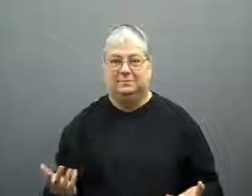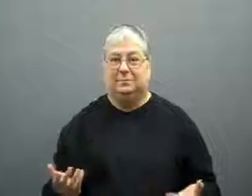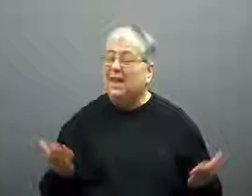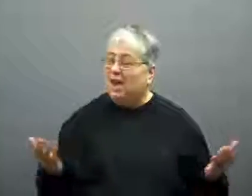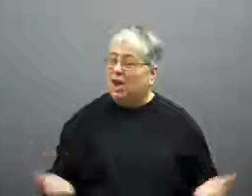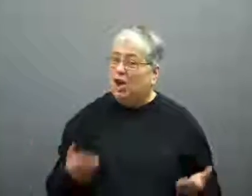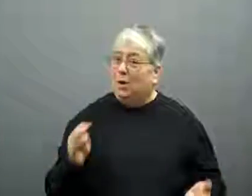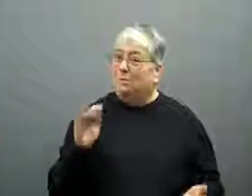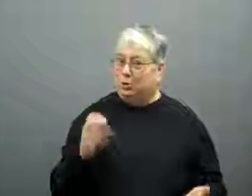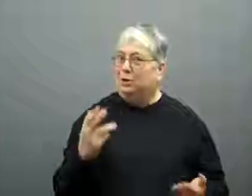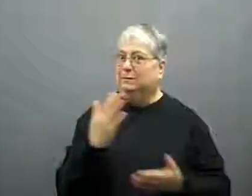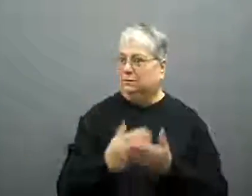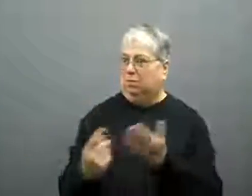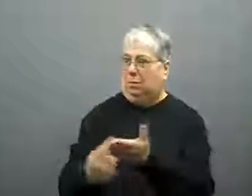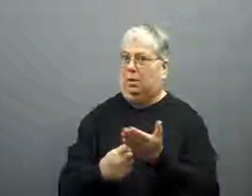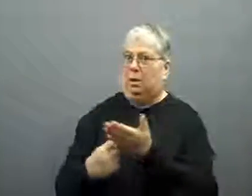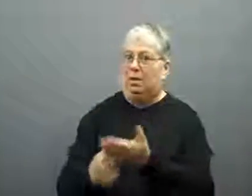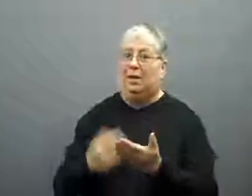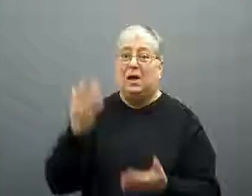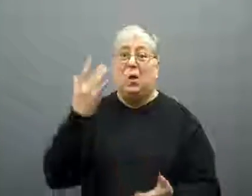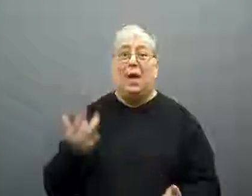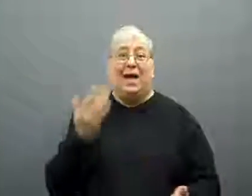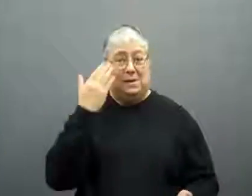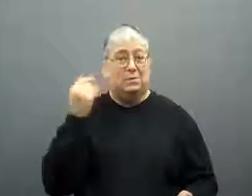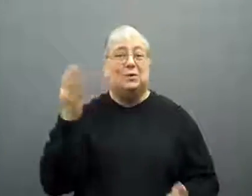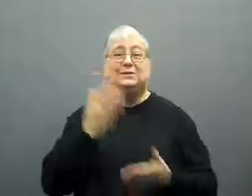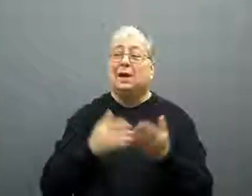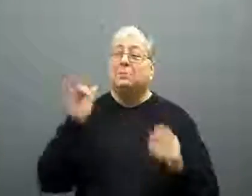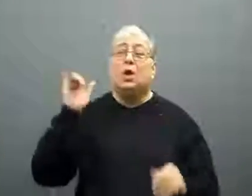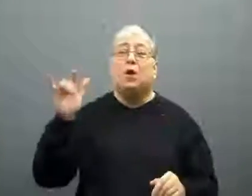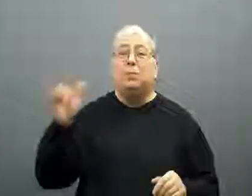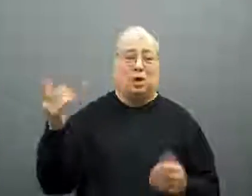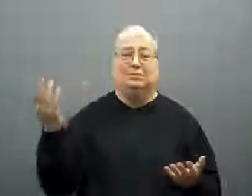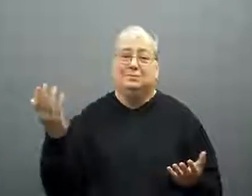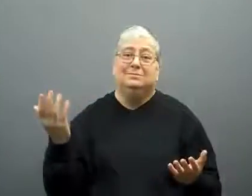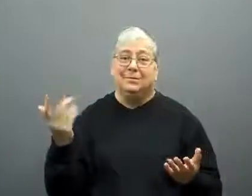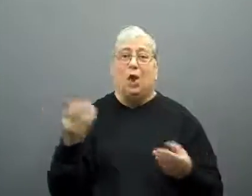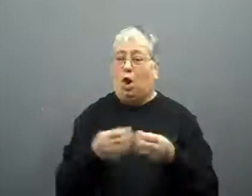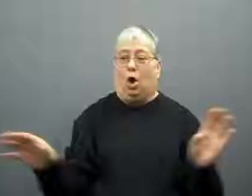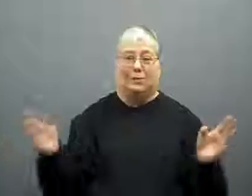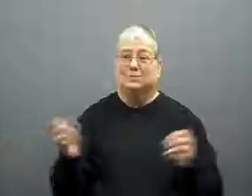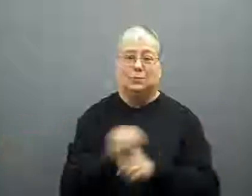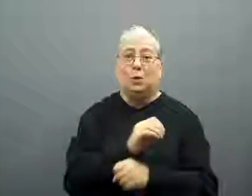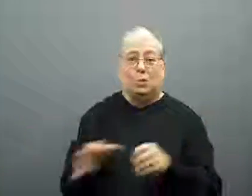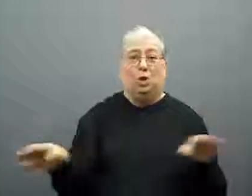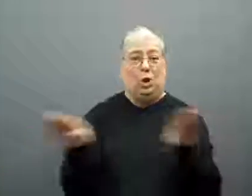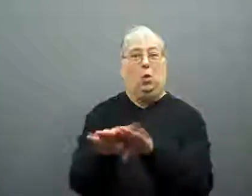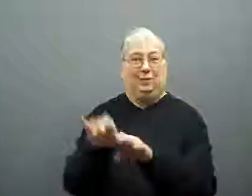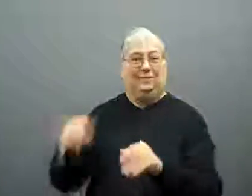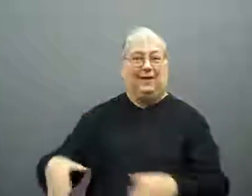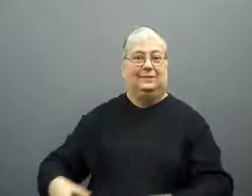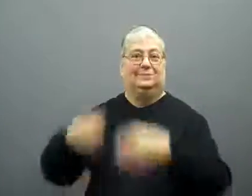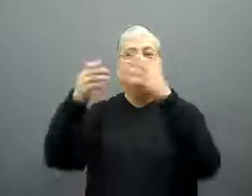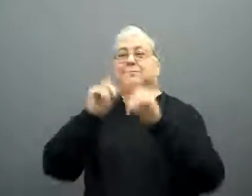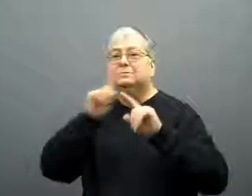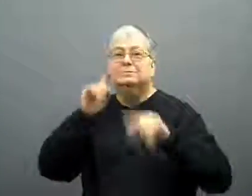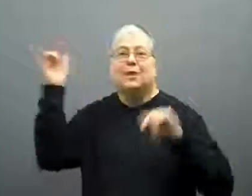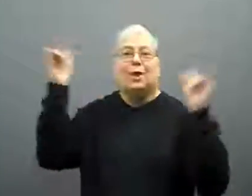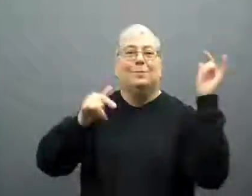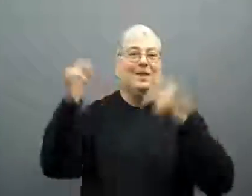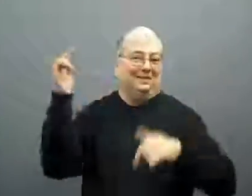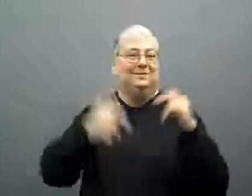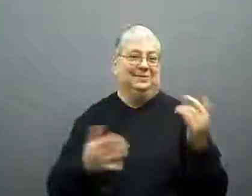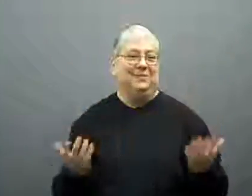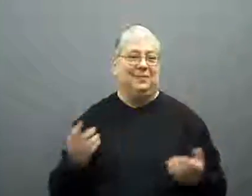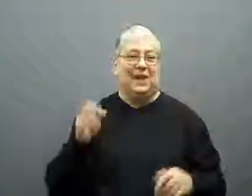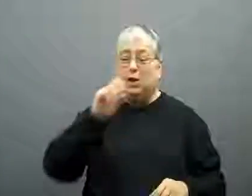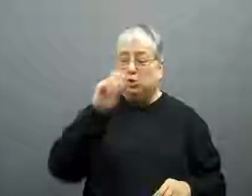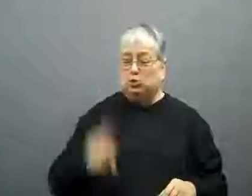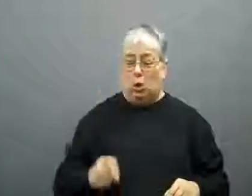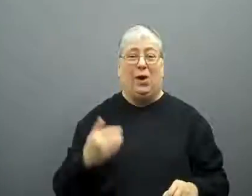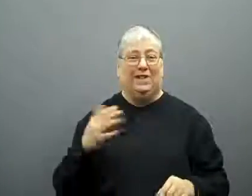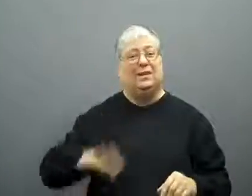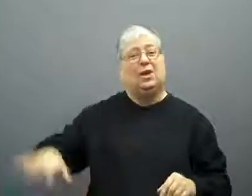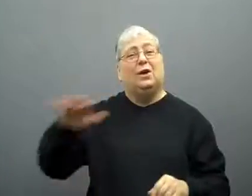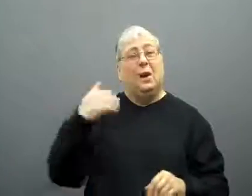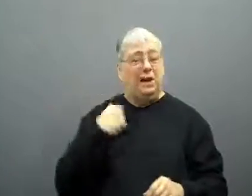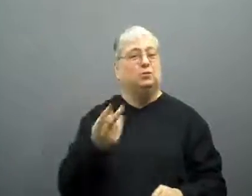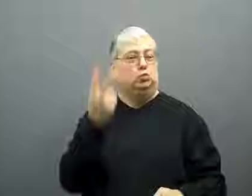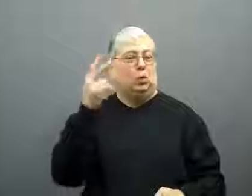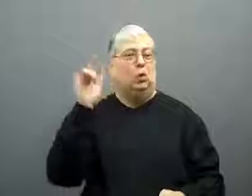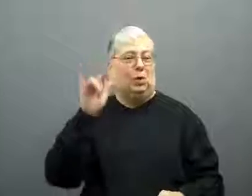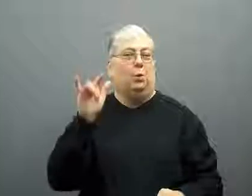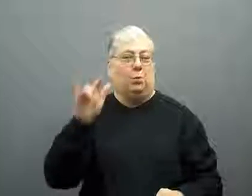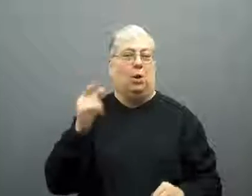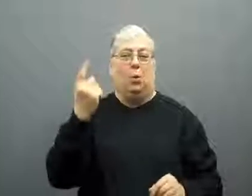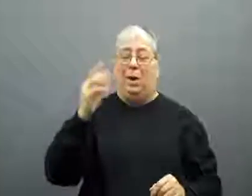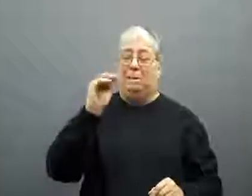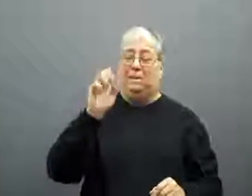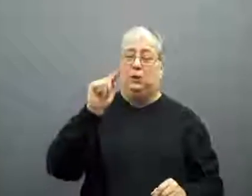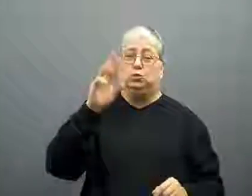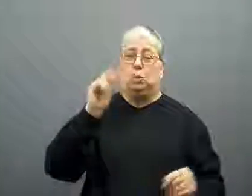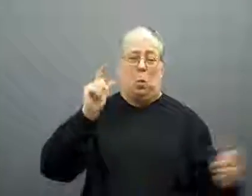Here in Michigan, there is some discussion about the control towers being shut down.